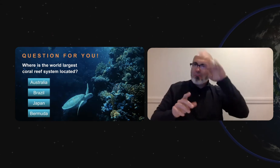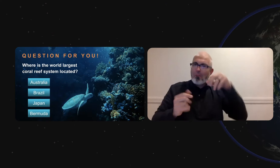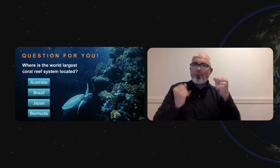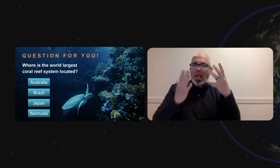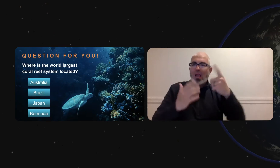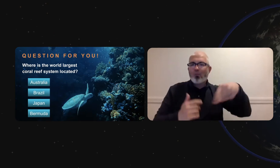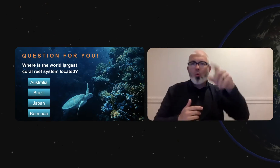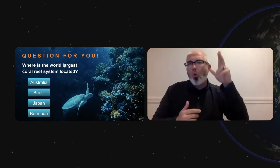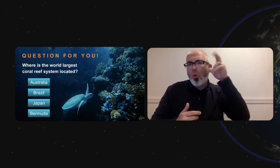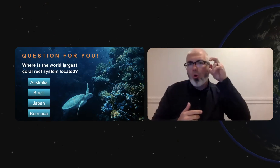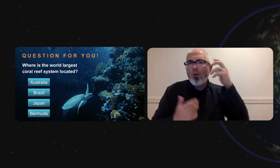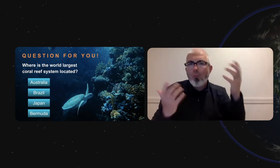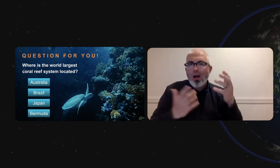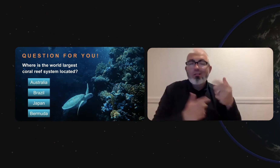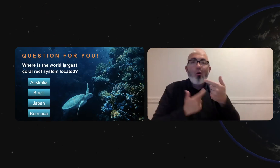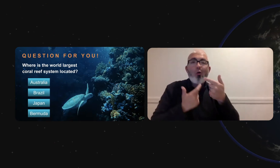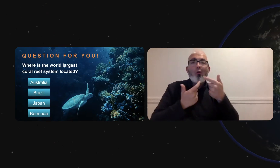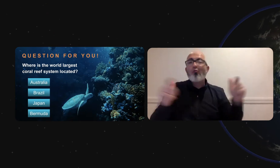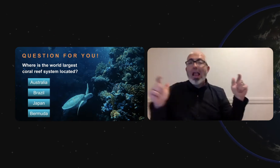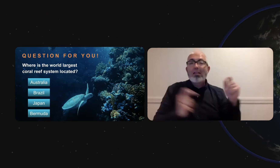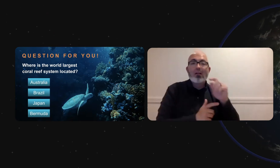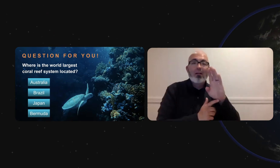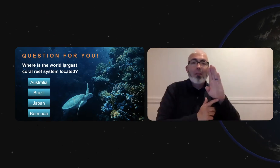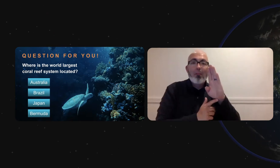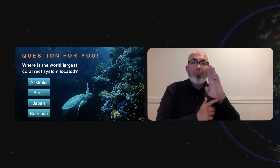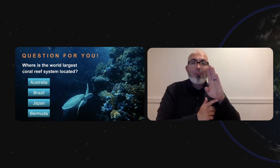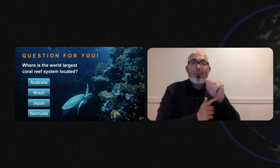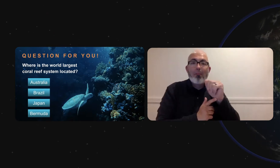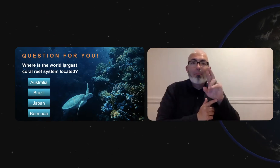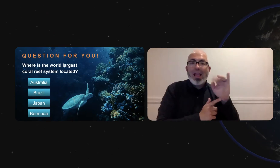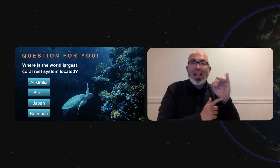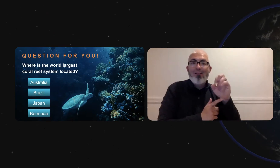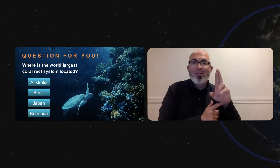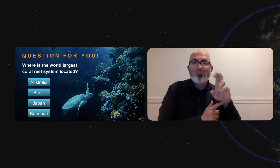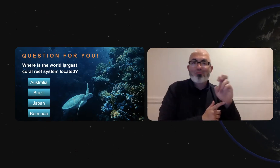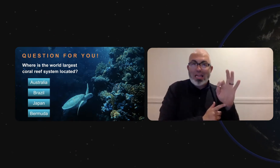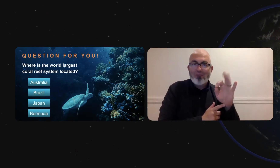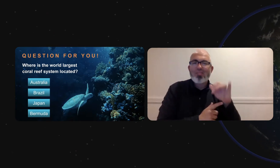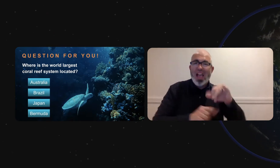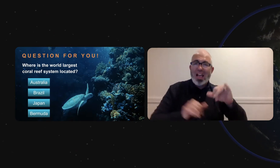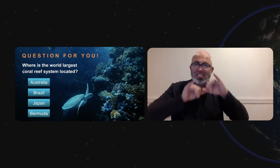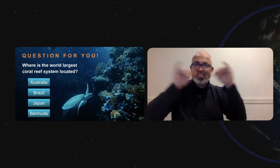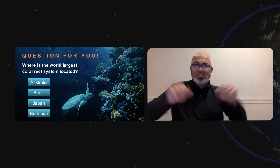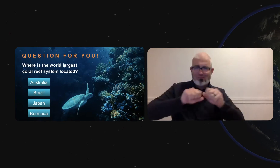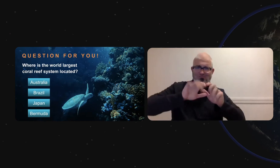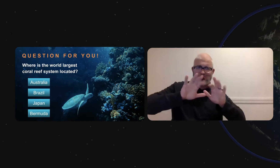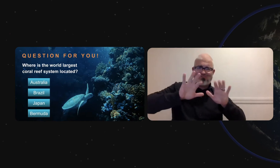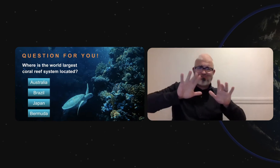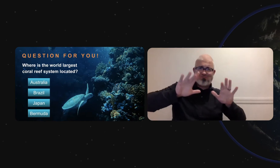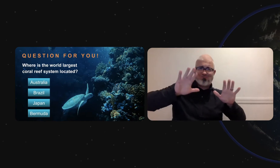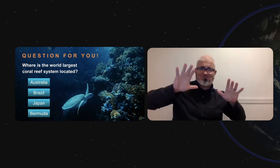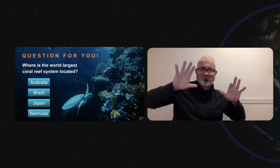Then, between the speaker videos and the PowerPoint, you will see two small white vertical lines.